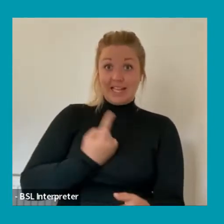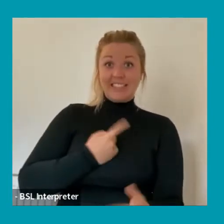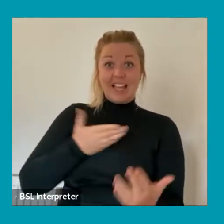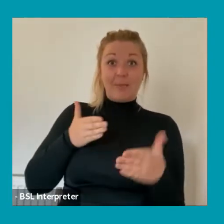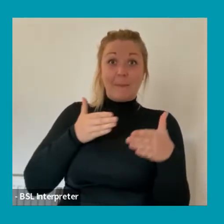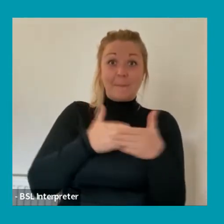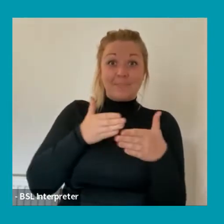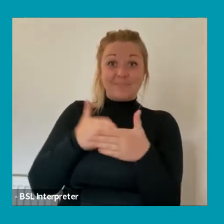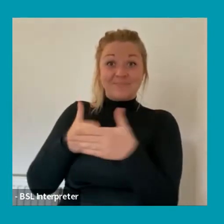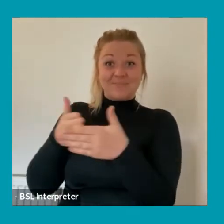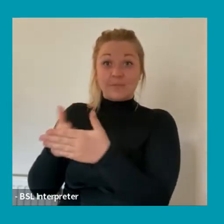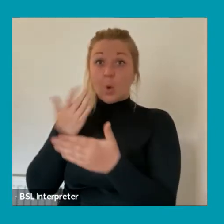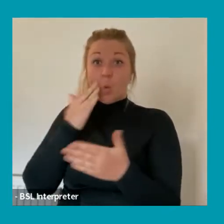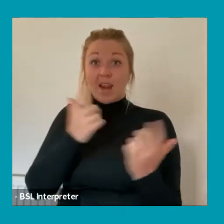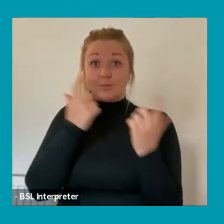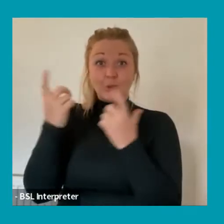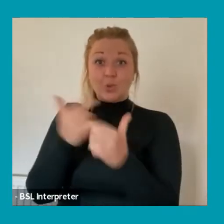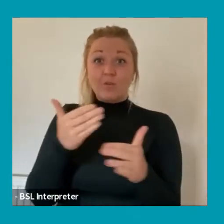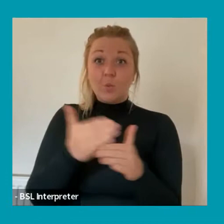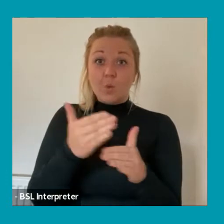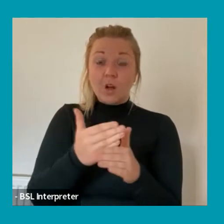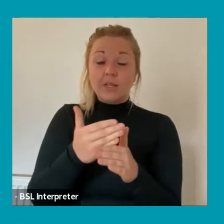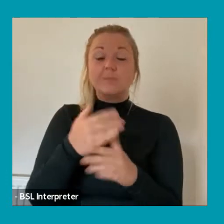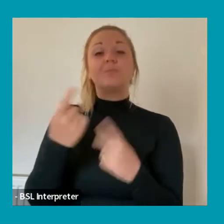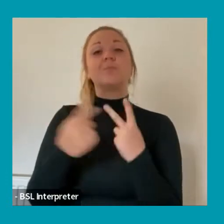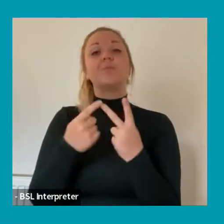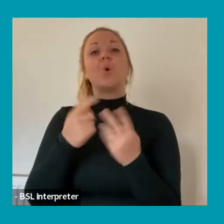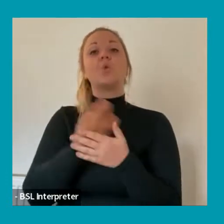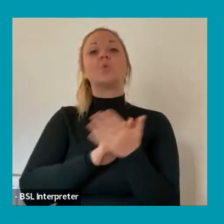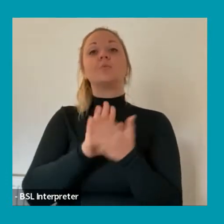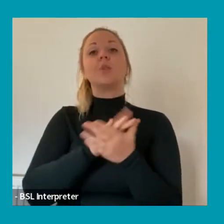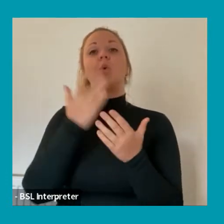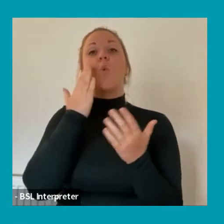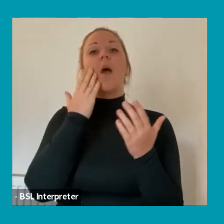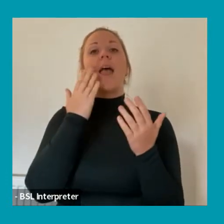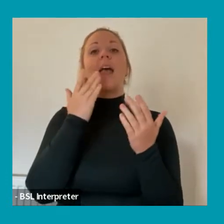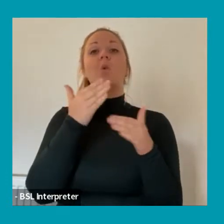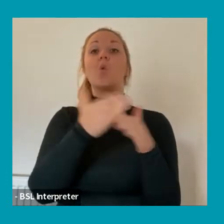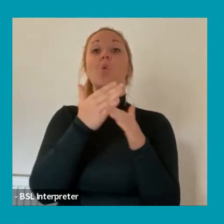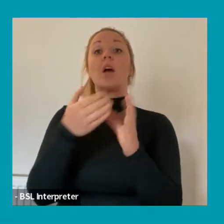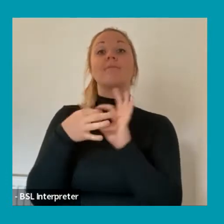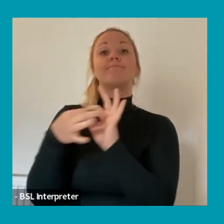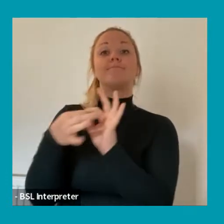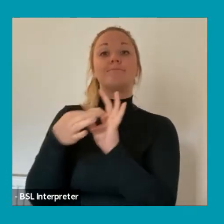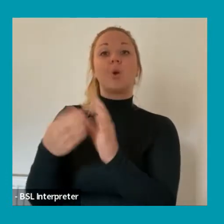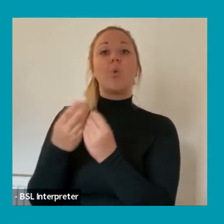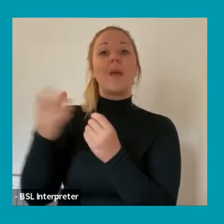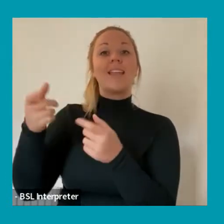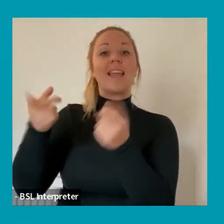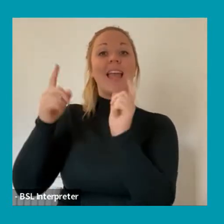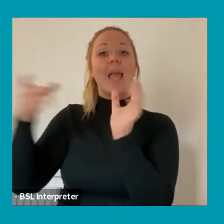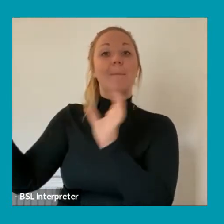It also means when we're working with employers, we're working for a place of authenticity. And more about that, later.